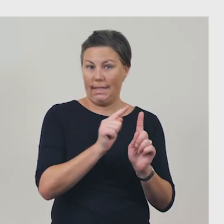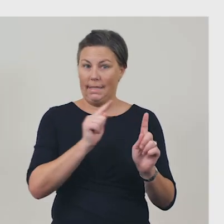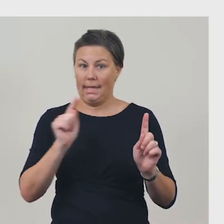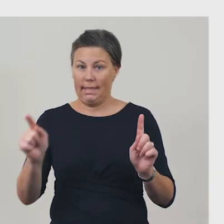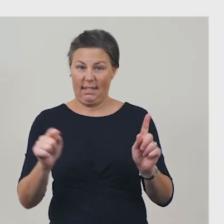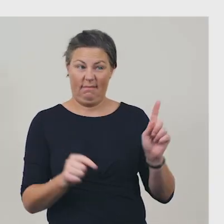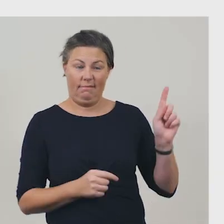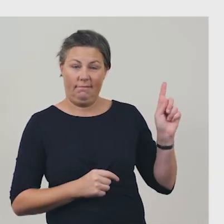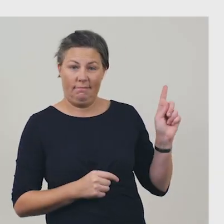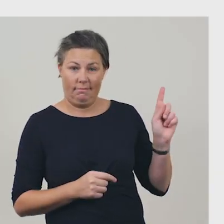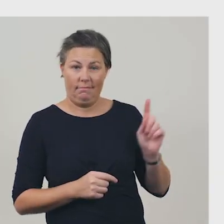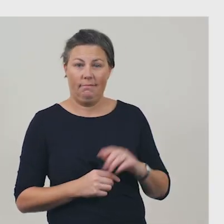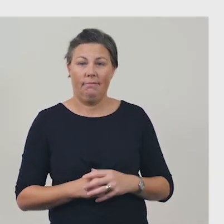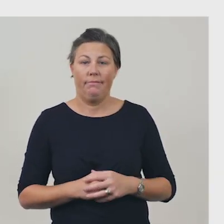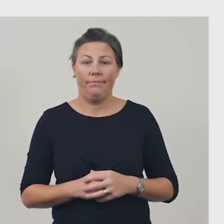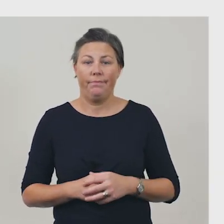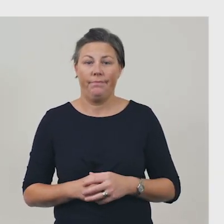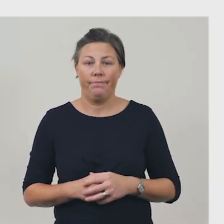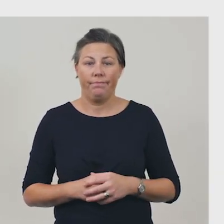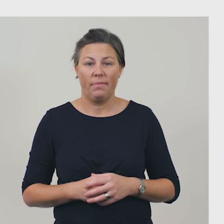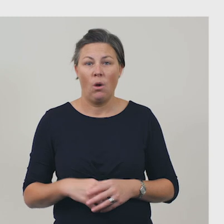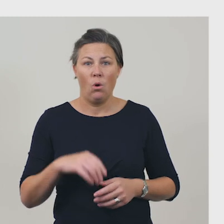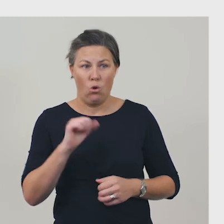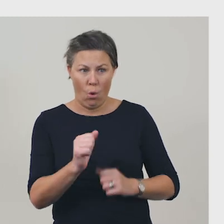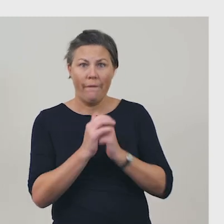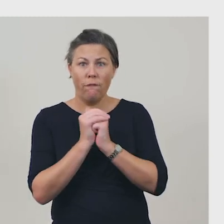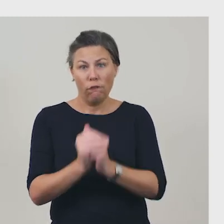'Your friends might want to play Punbelievable too.'